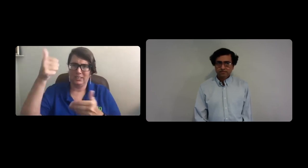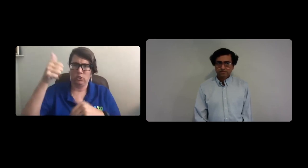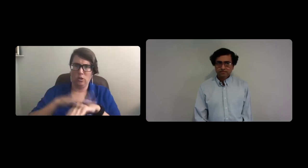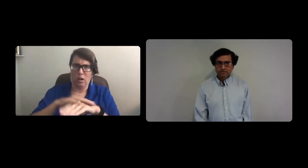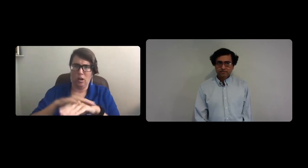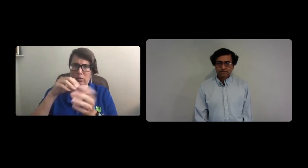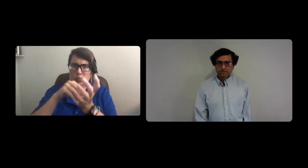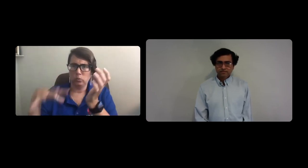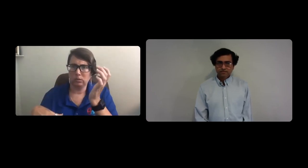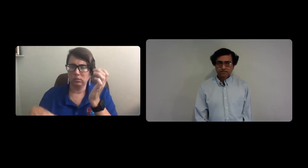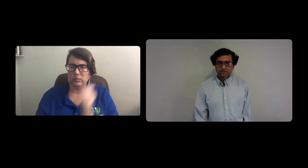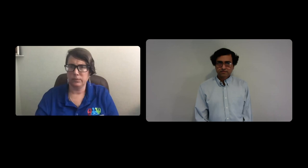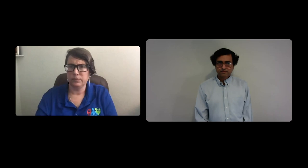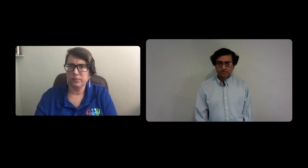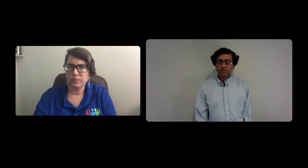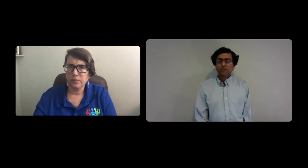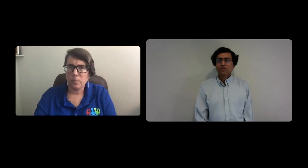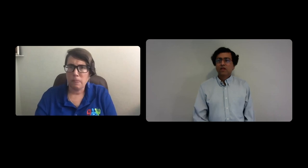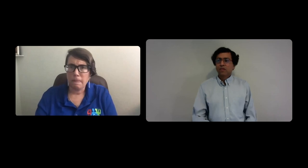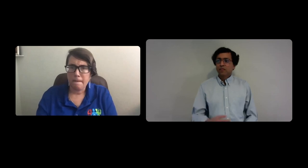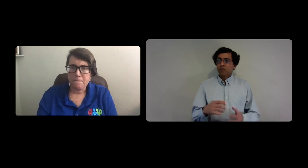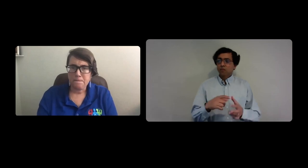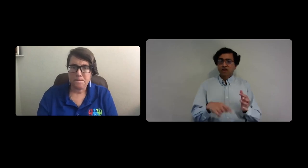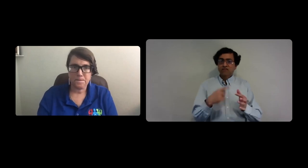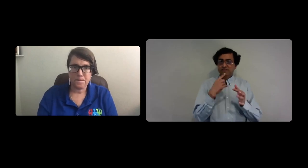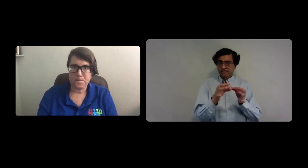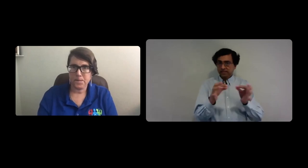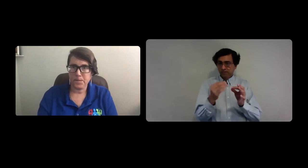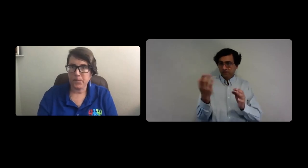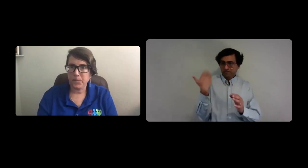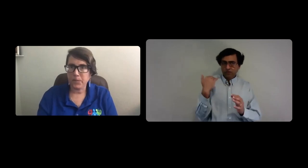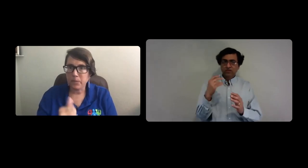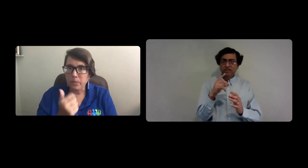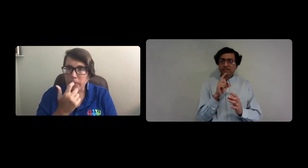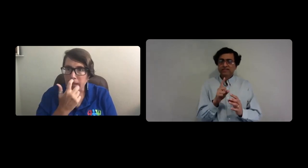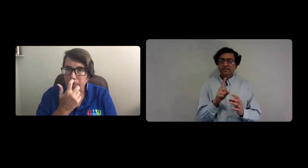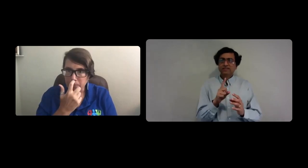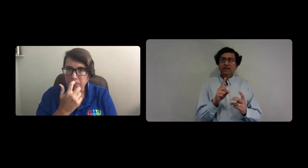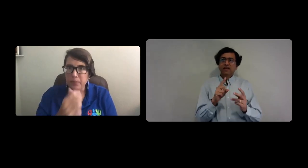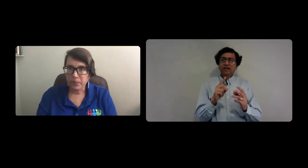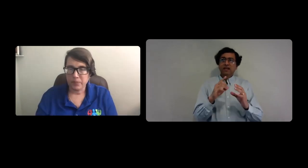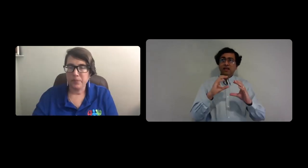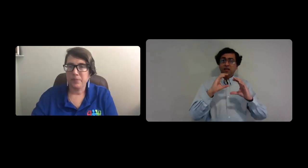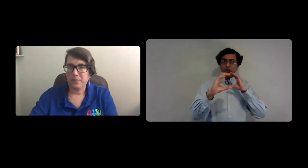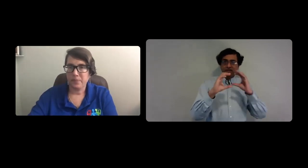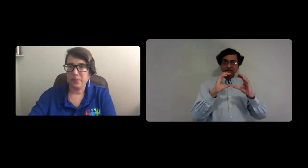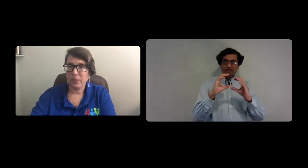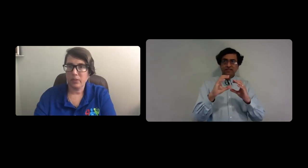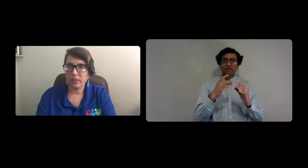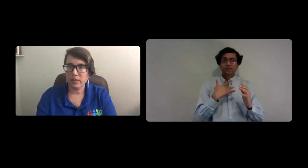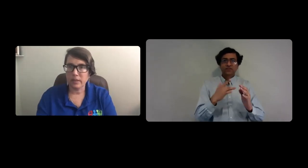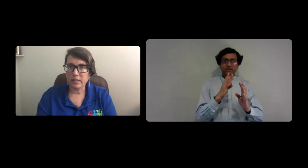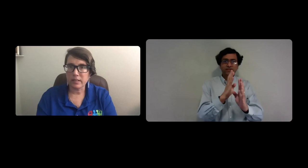What is easier for students to access?